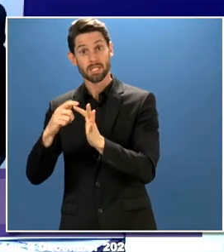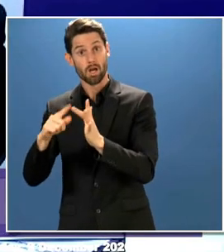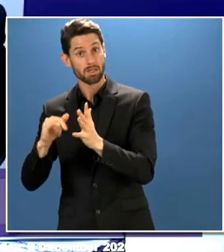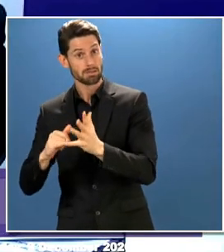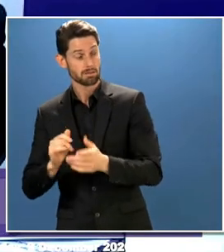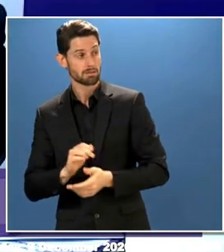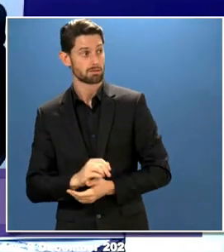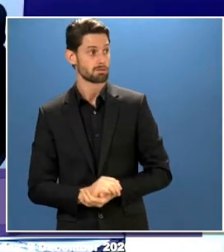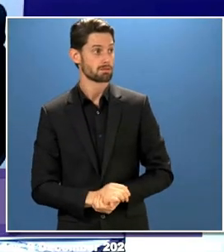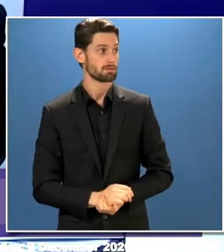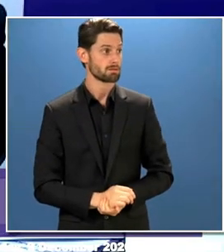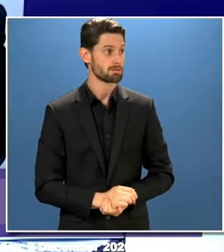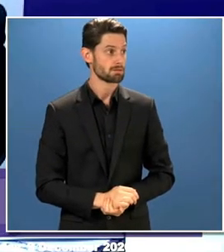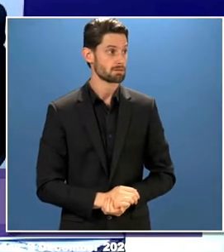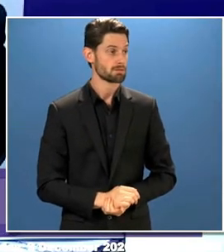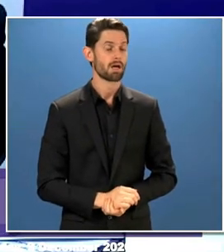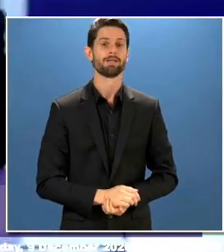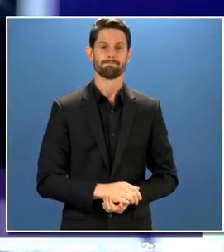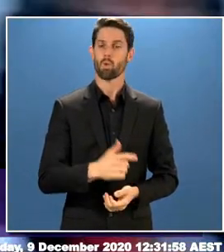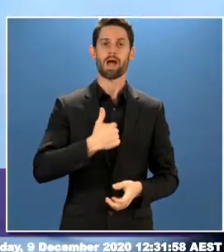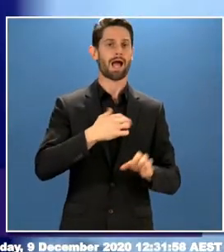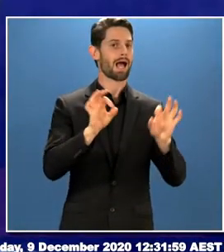Yes, we are not a DES or an ADE.